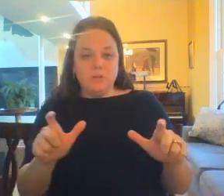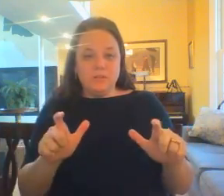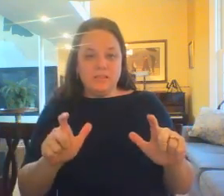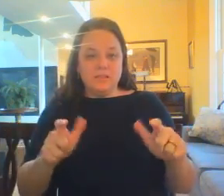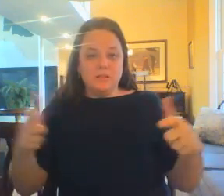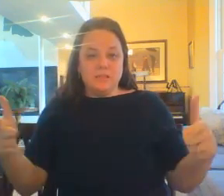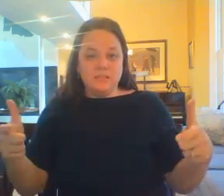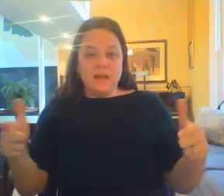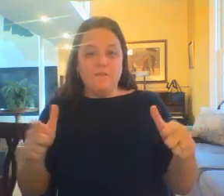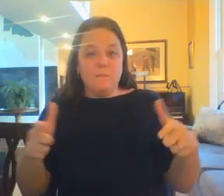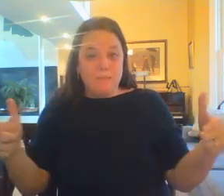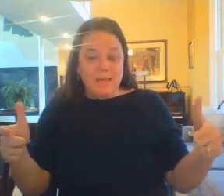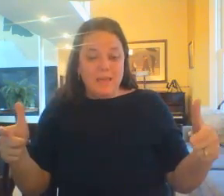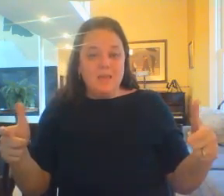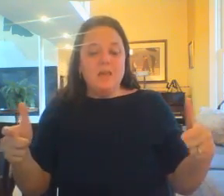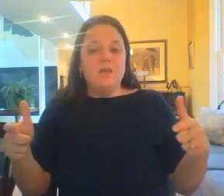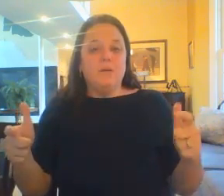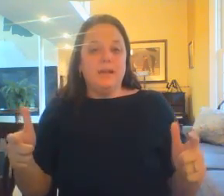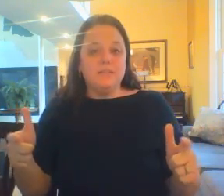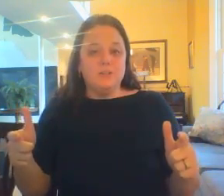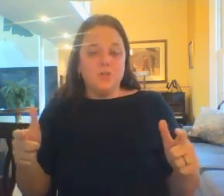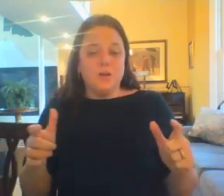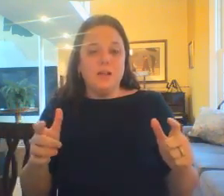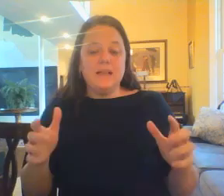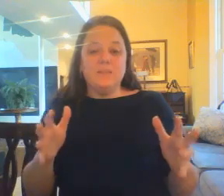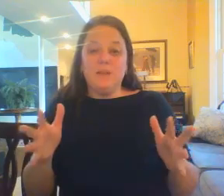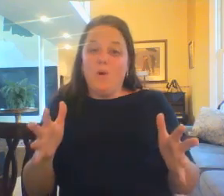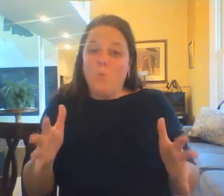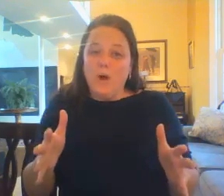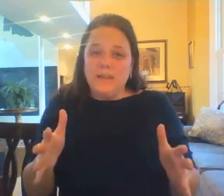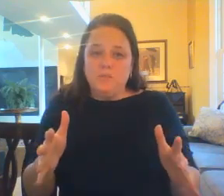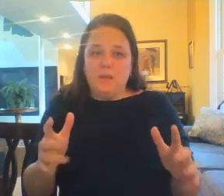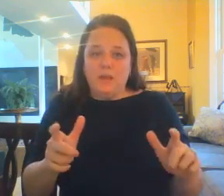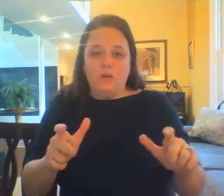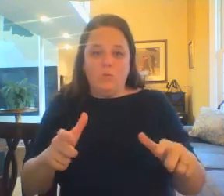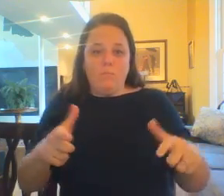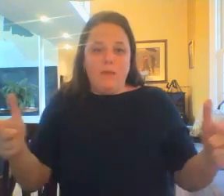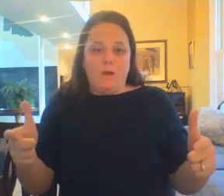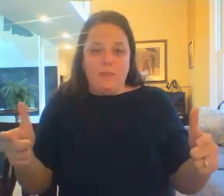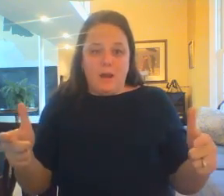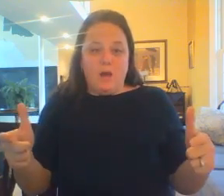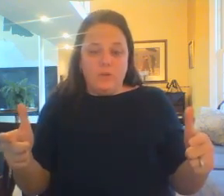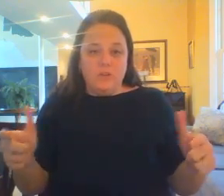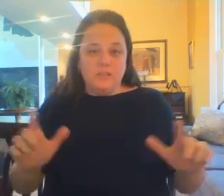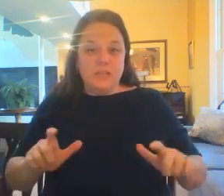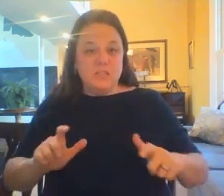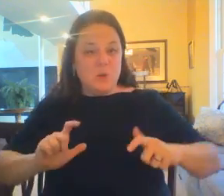use this is the sign for big but like I told you on class depending on what is